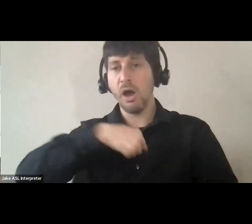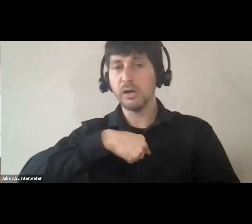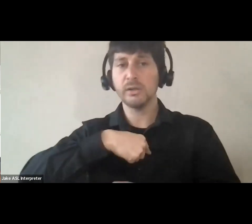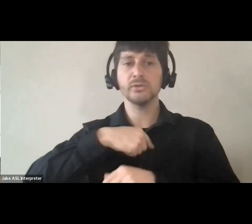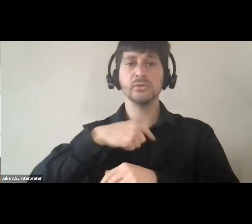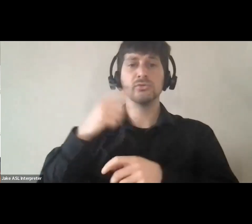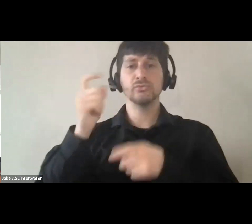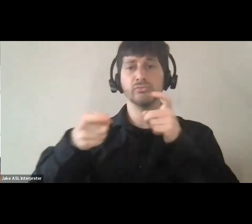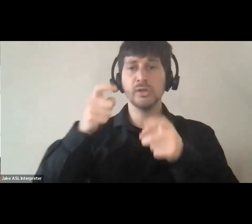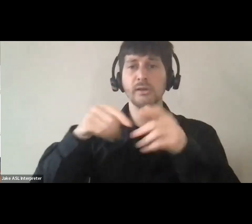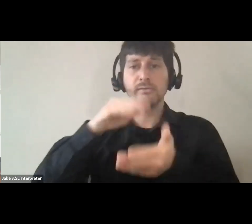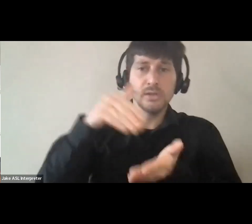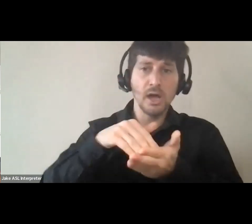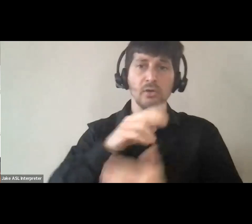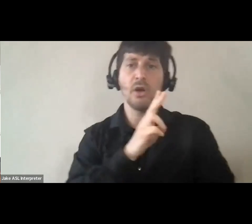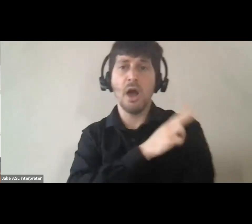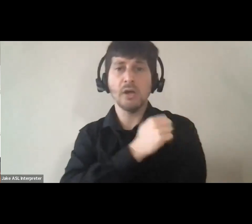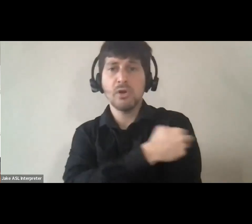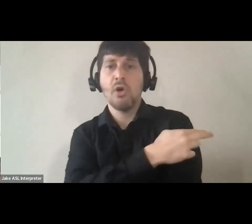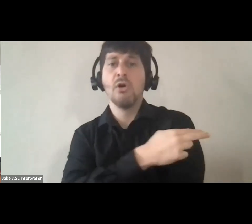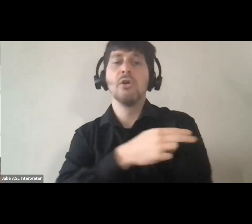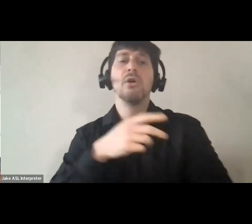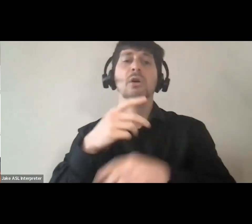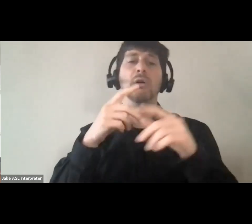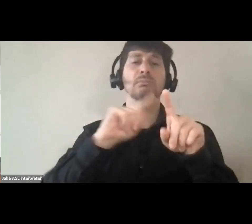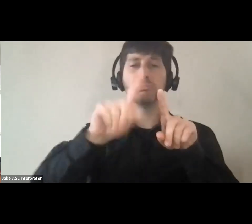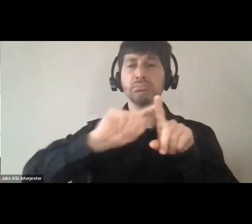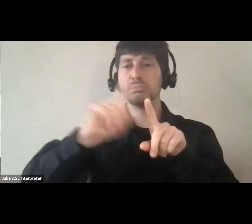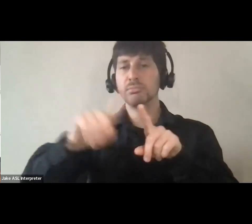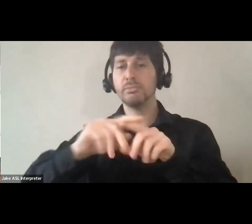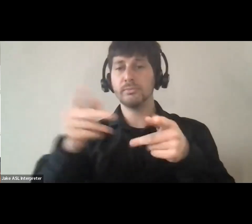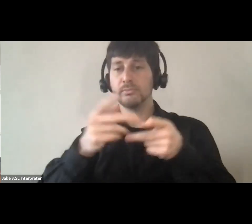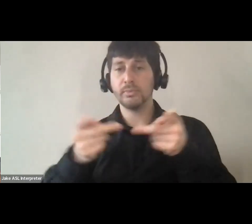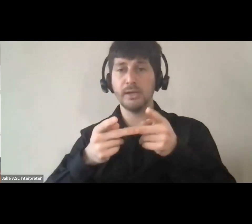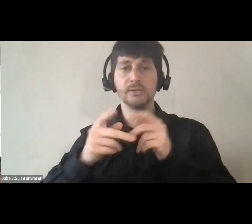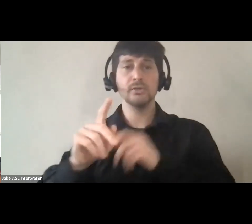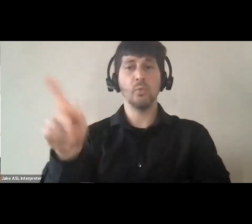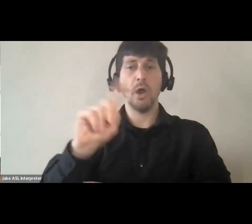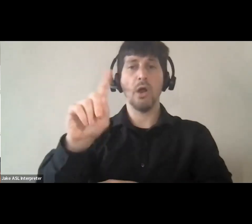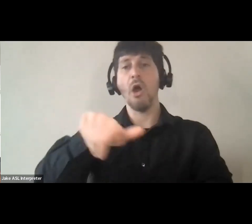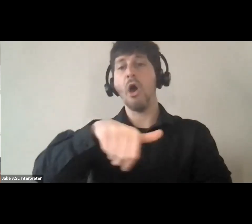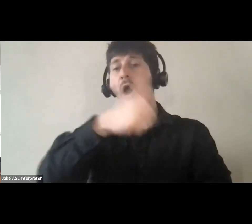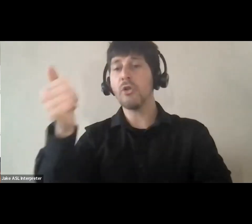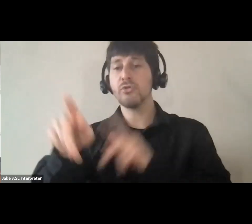And religious institutions, um, along with religious ableism tend to be the only spaces that open the doors to millions of lateens with disabilities. Look for us in hospitals and charity spaces.